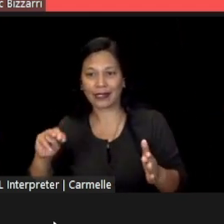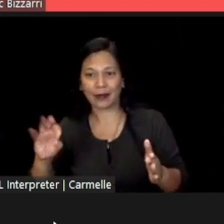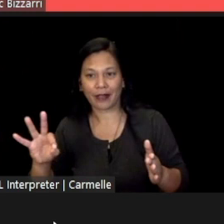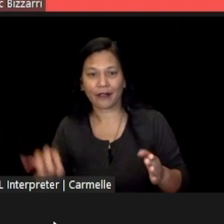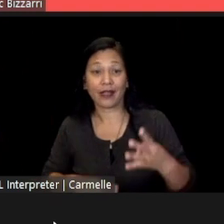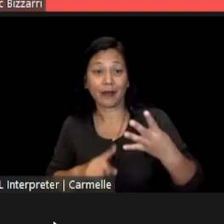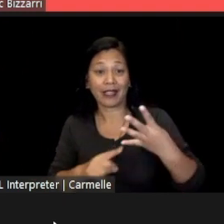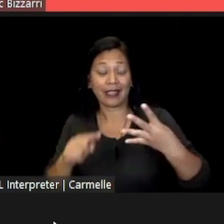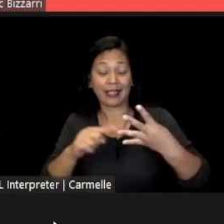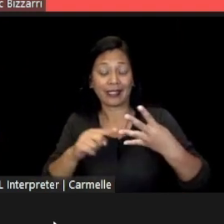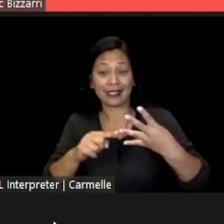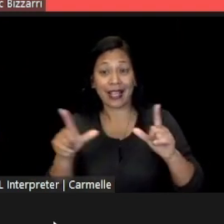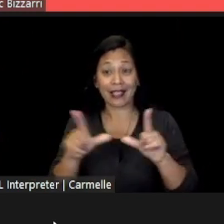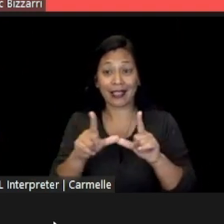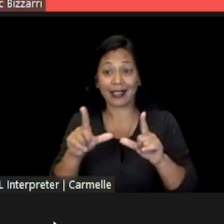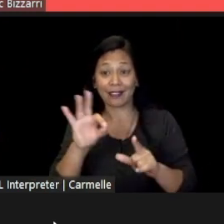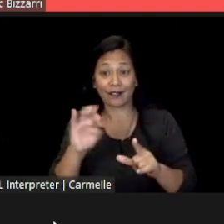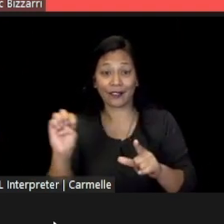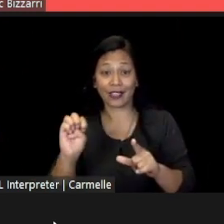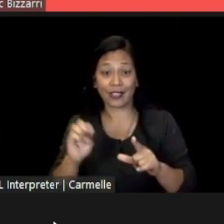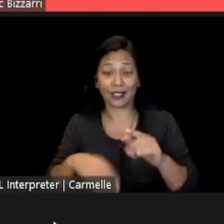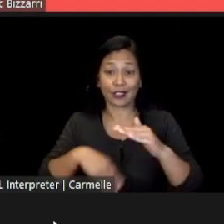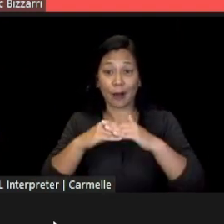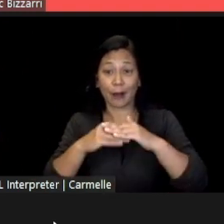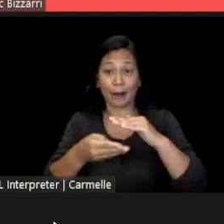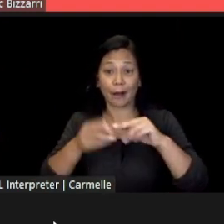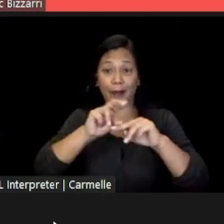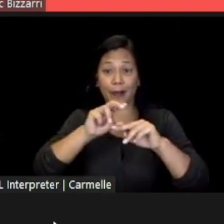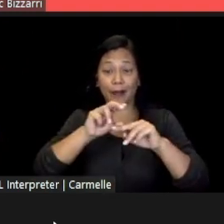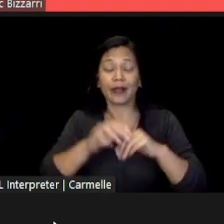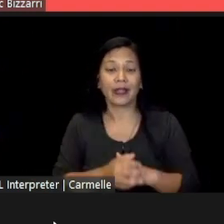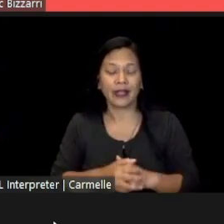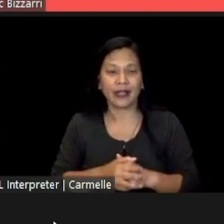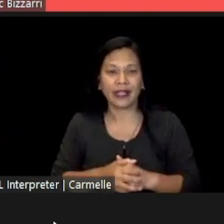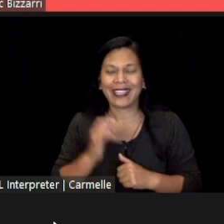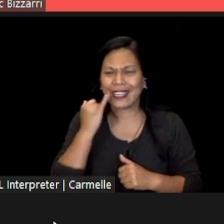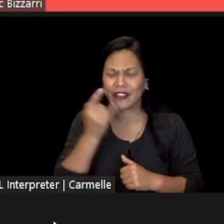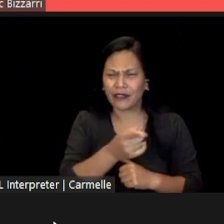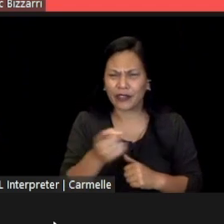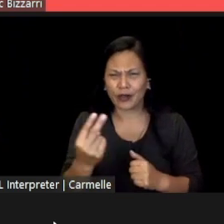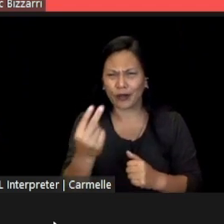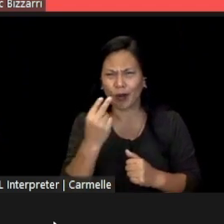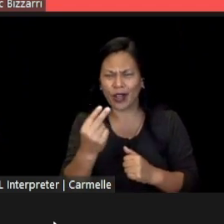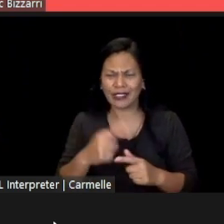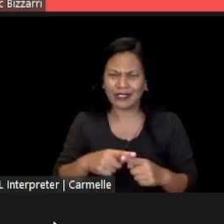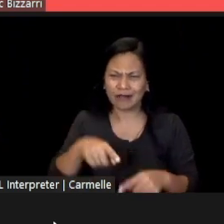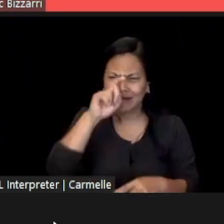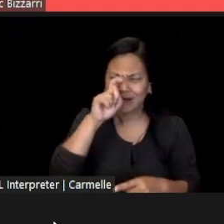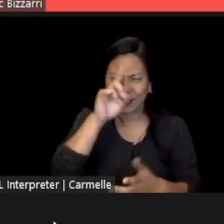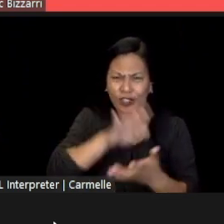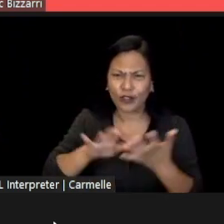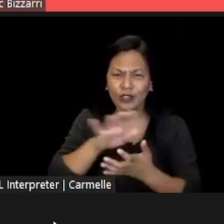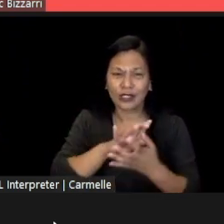And this is again, I would say, if you don't take a lot away from this rambling talking head today, I would take this away,